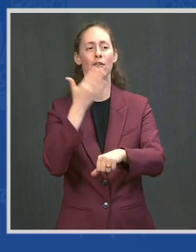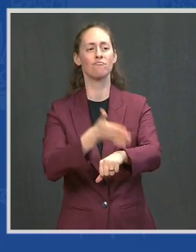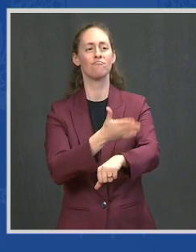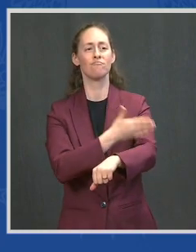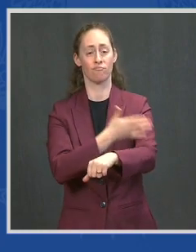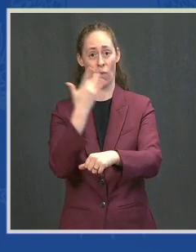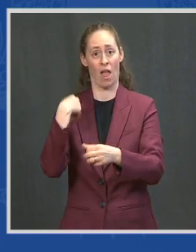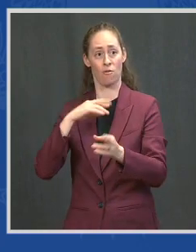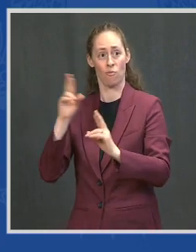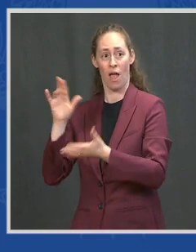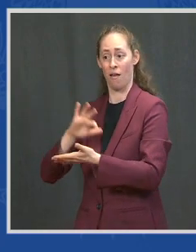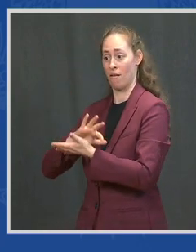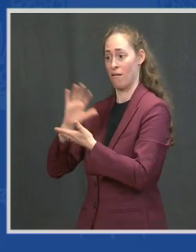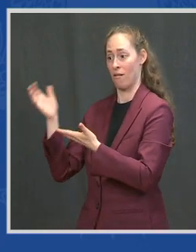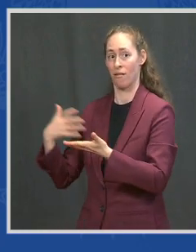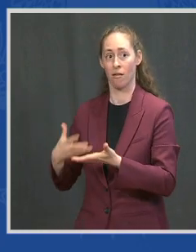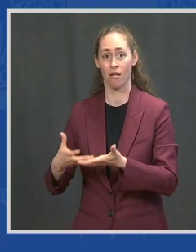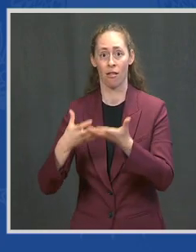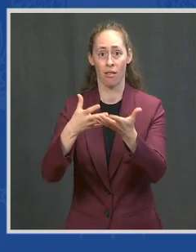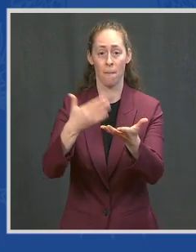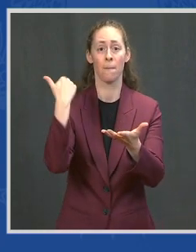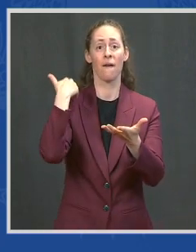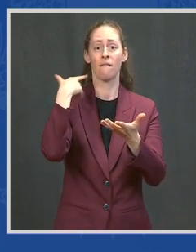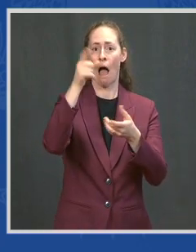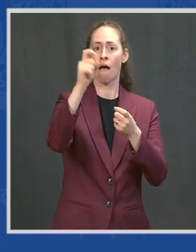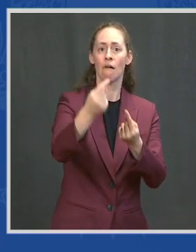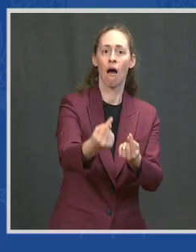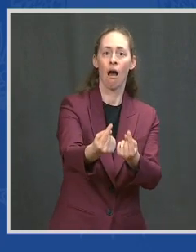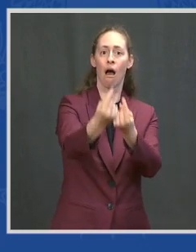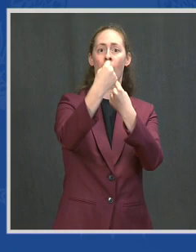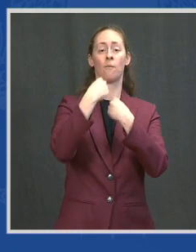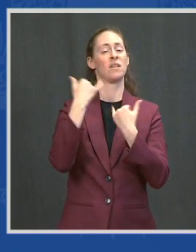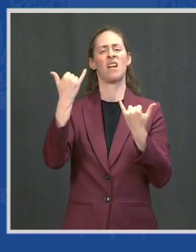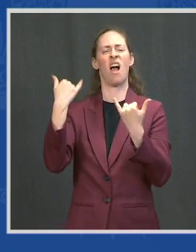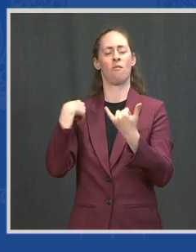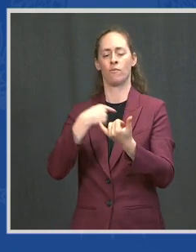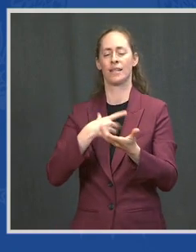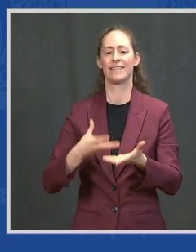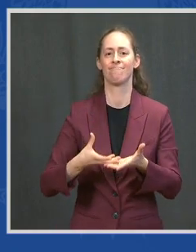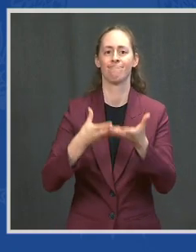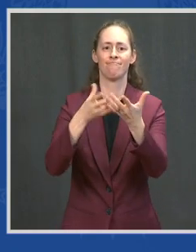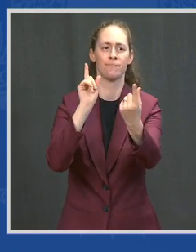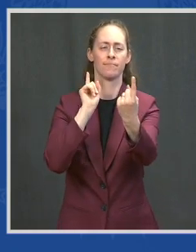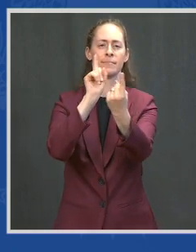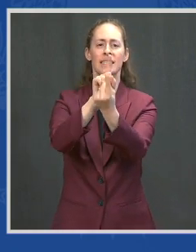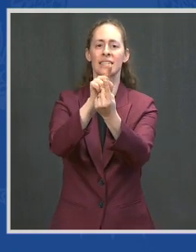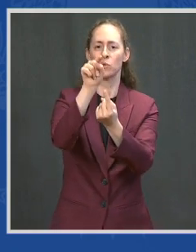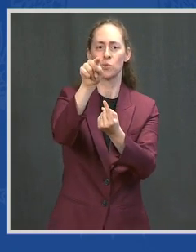So we also know that there are millions of Americans who just need a little bit of encouragement to get the shot.